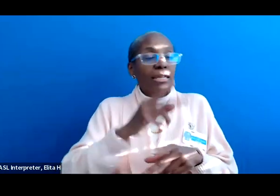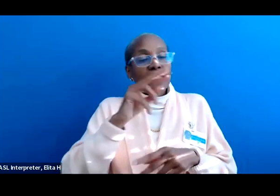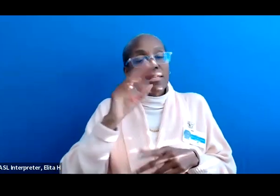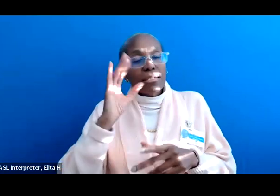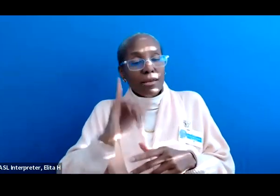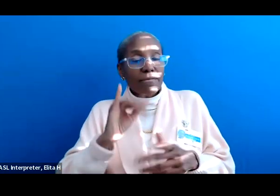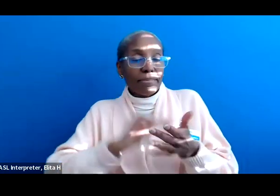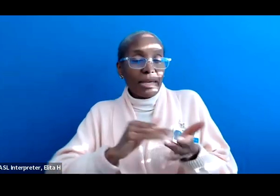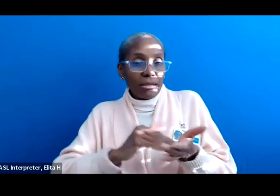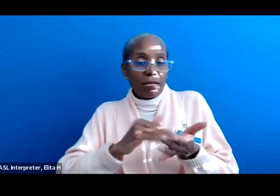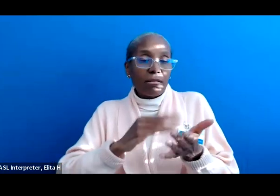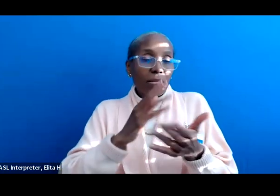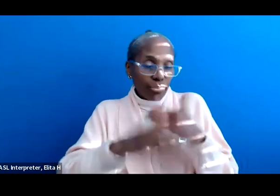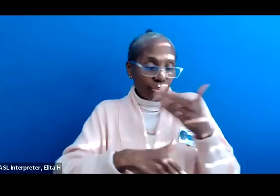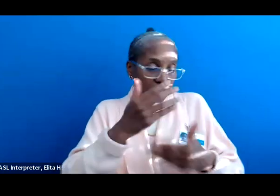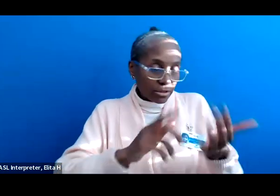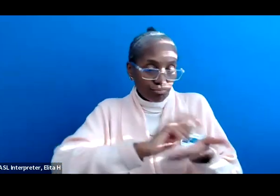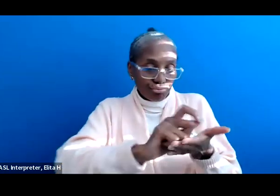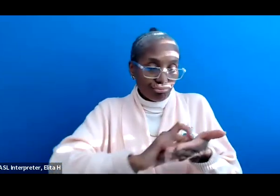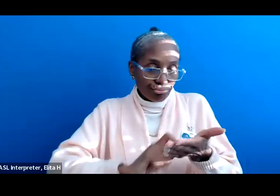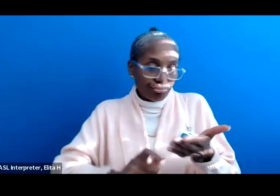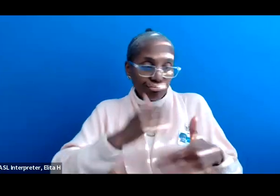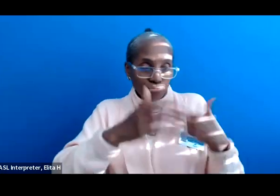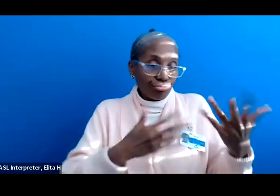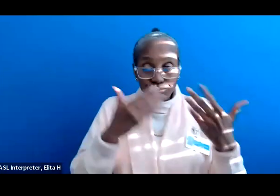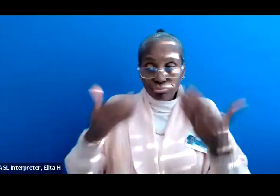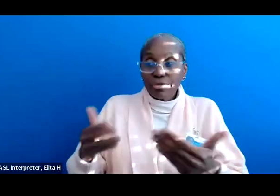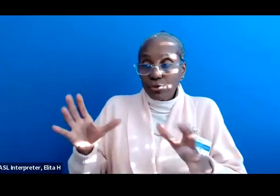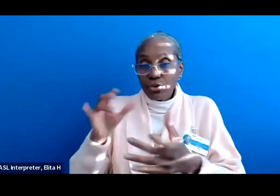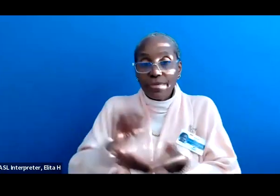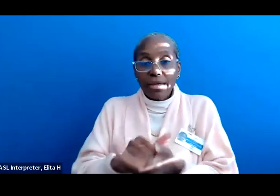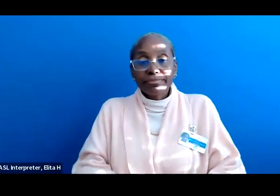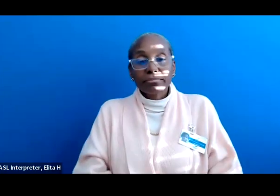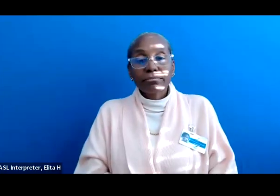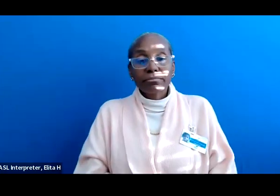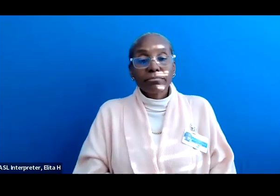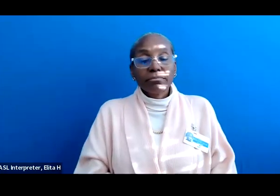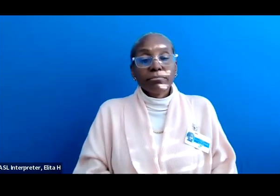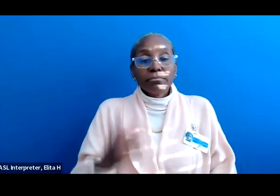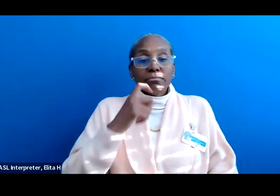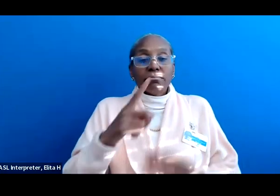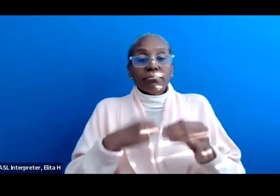You'll have to go through that process. Okay. There's a question about bowel and bladder care.